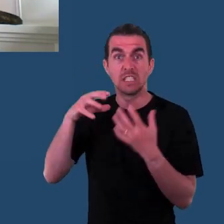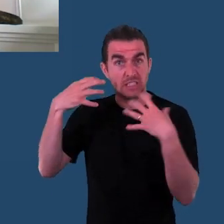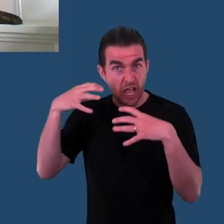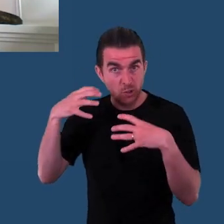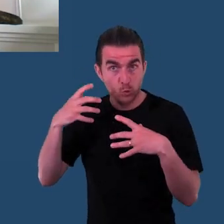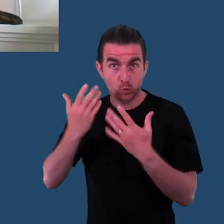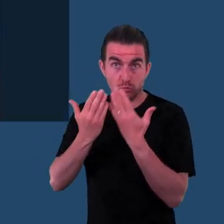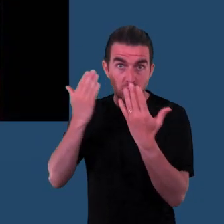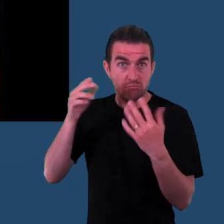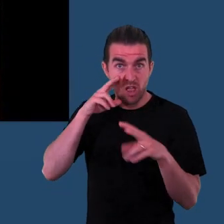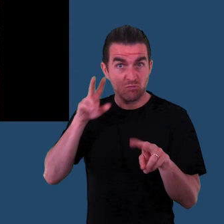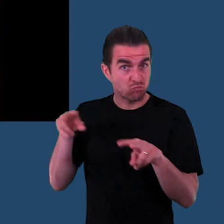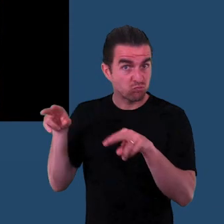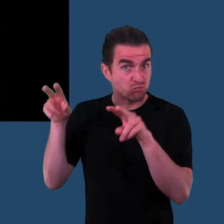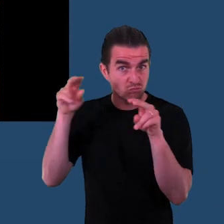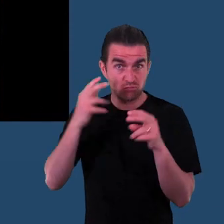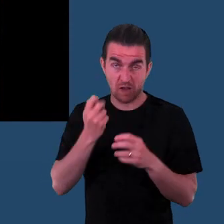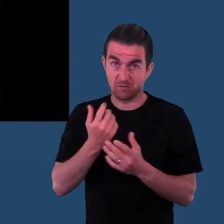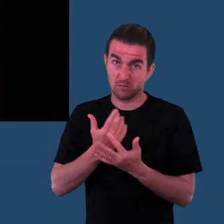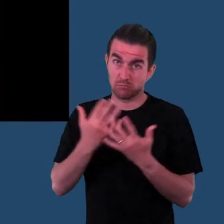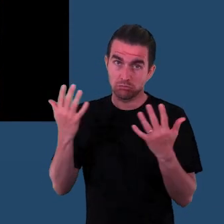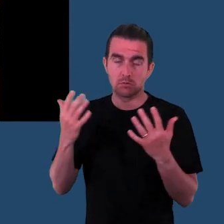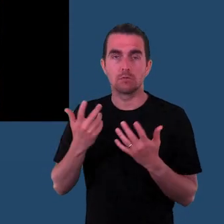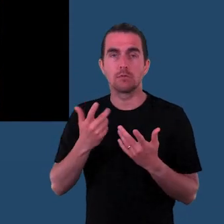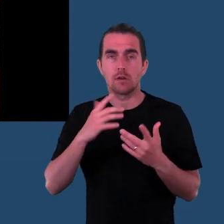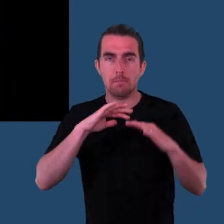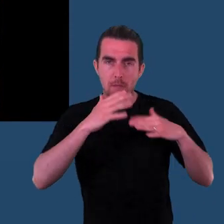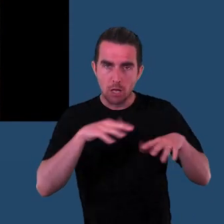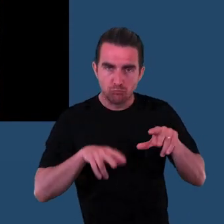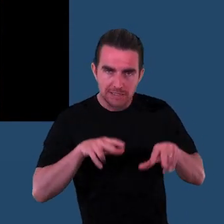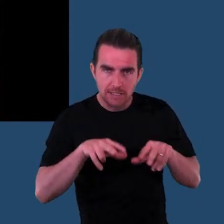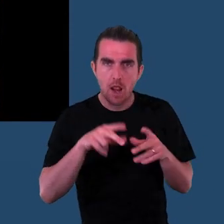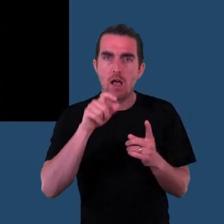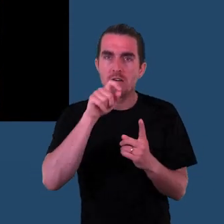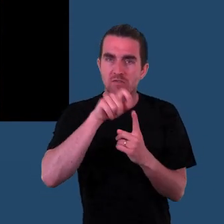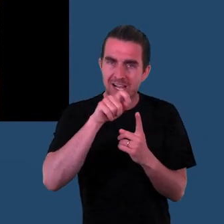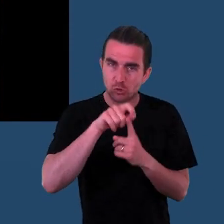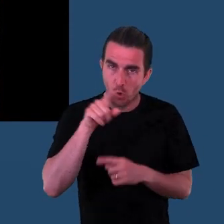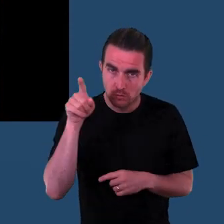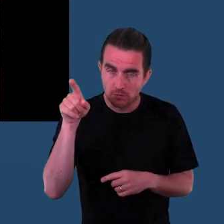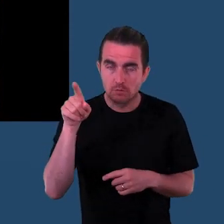We've obviously got a dinosaur gallery. Yeah, these are our marine reptiles, a plesiosaur here.